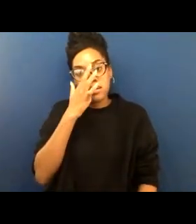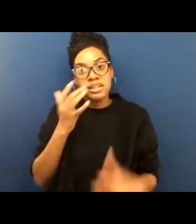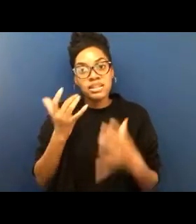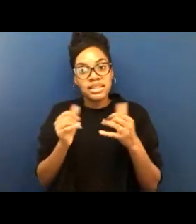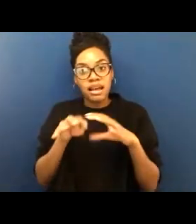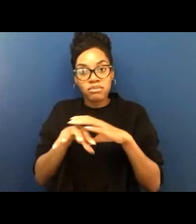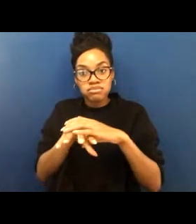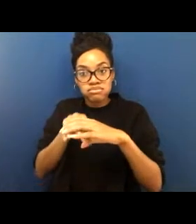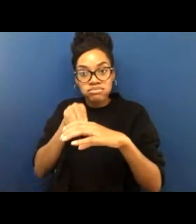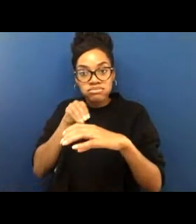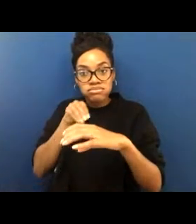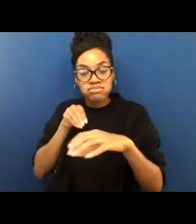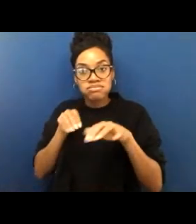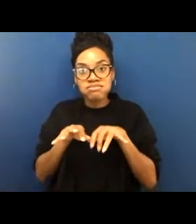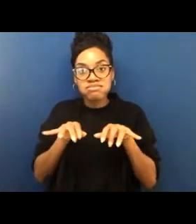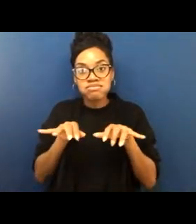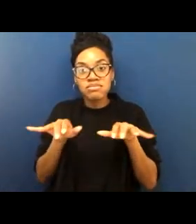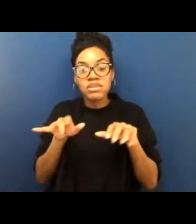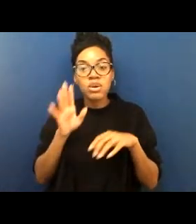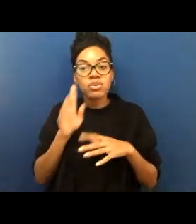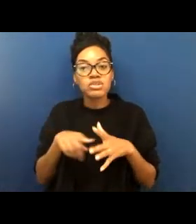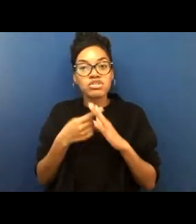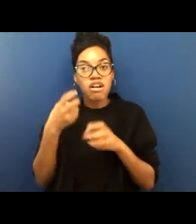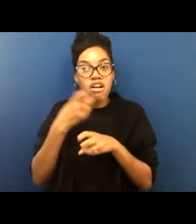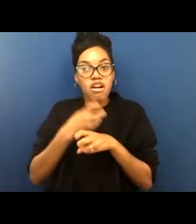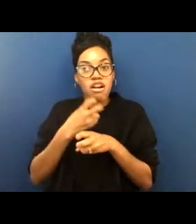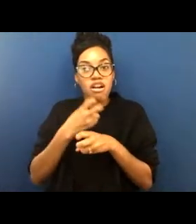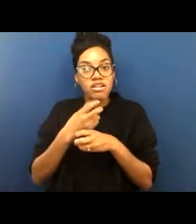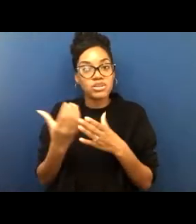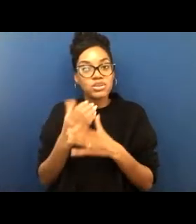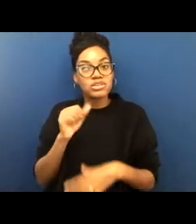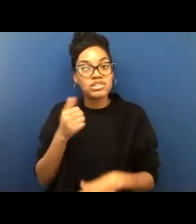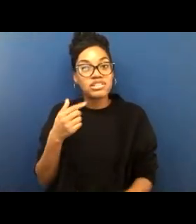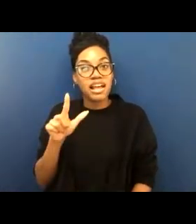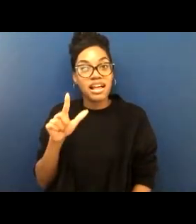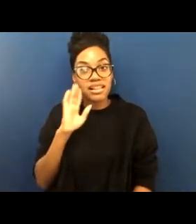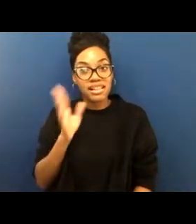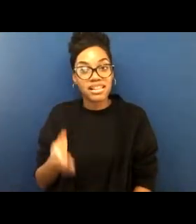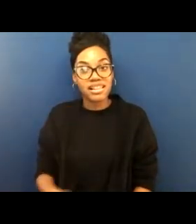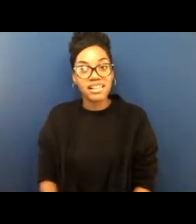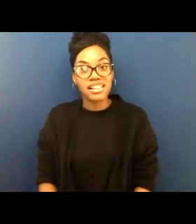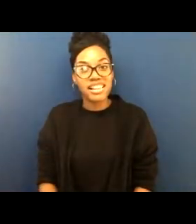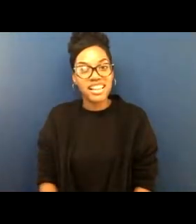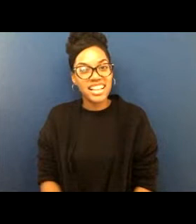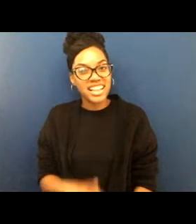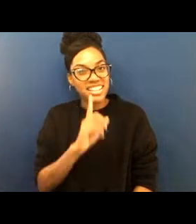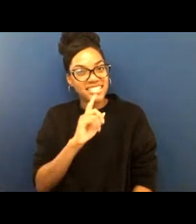in his new exoskeleton, in his new shell. And he's now bigger, which is pretty darn cool.